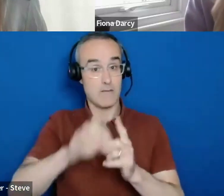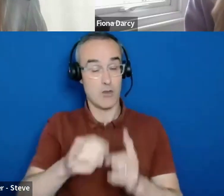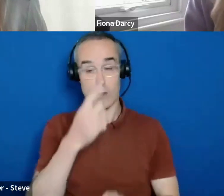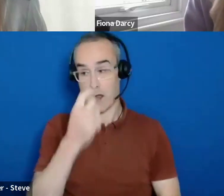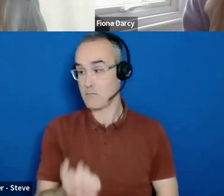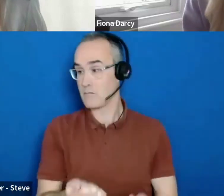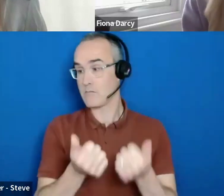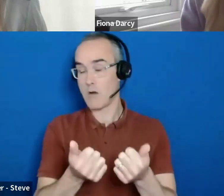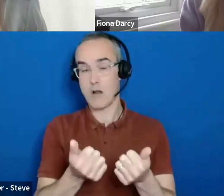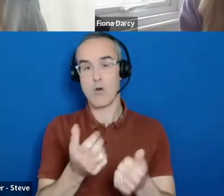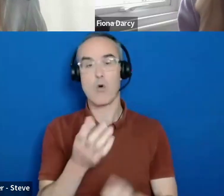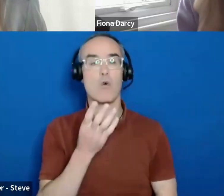it for the application in some way.